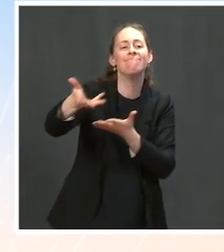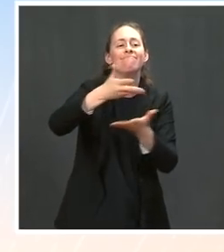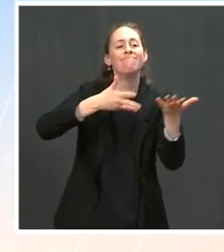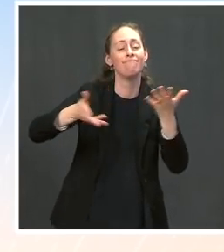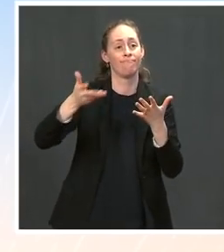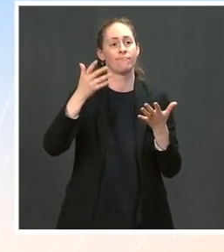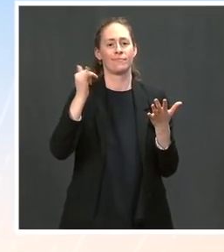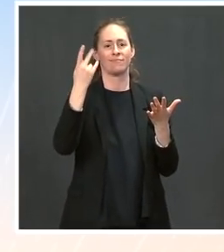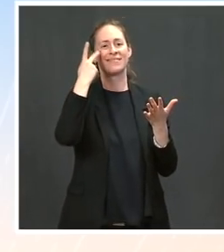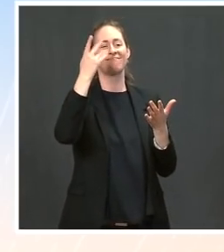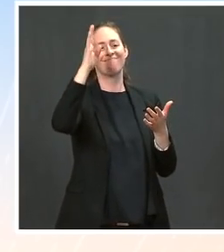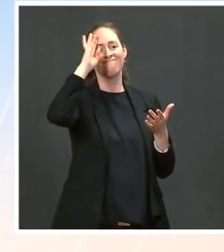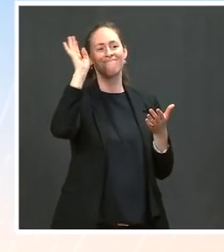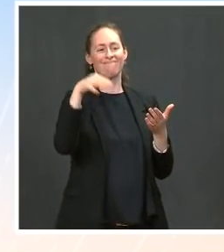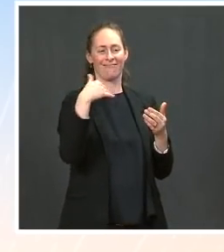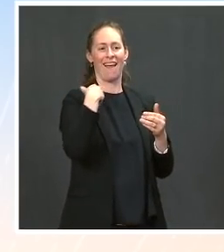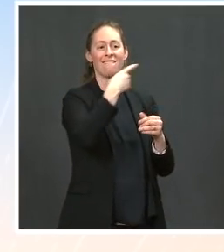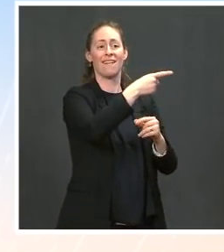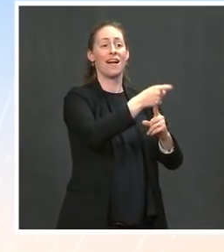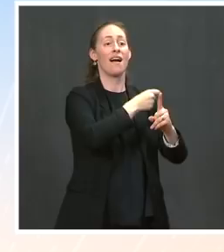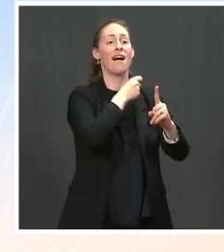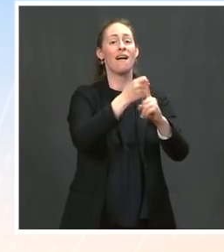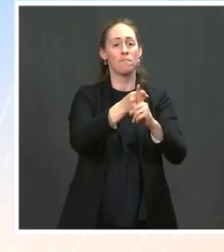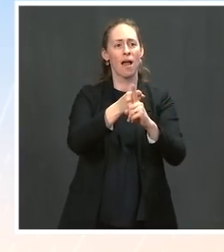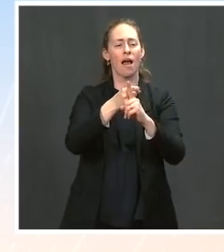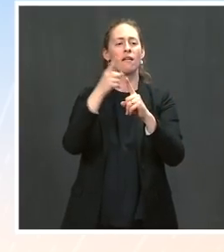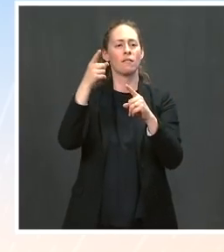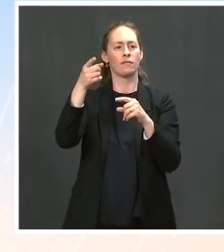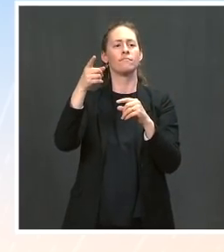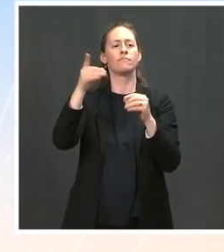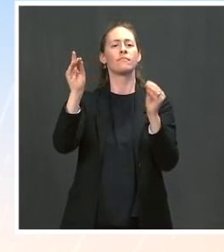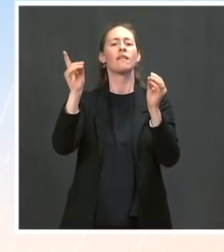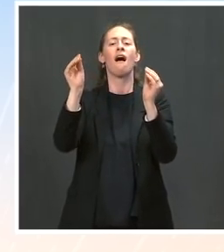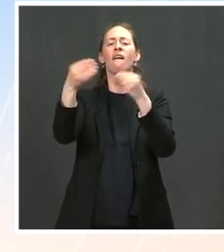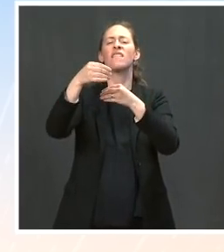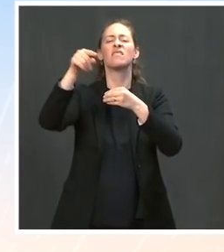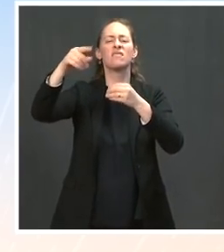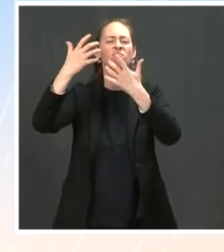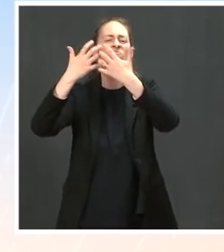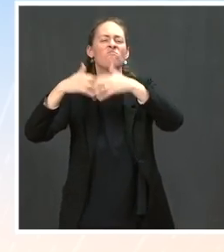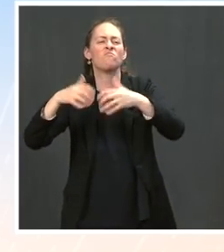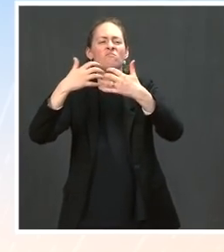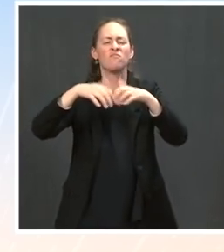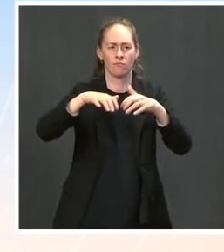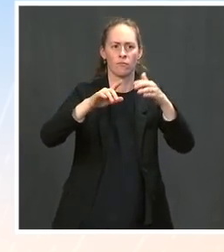the Office of Refugee Resettlement -- of having -- of course, of welcoming in -- delivering on a decision